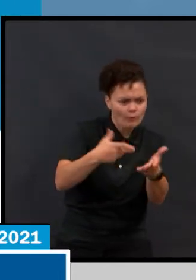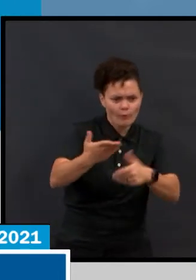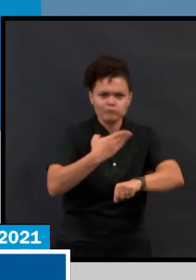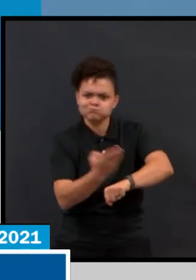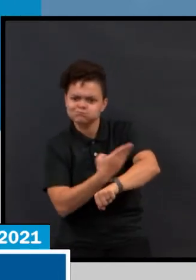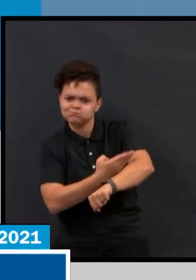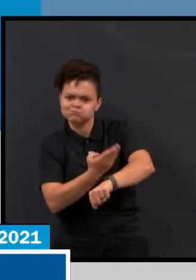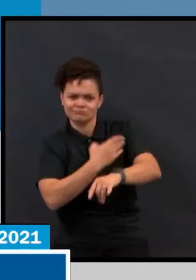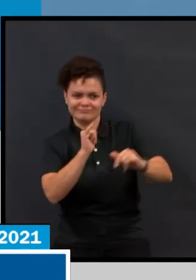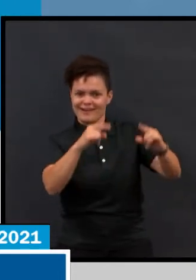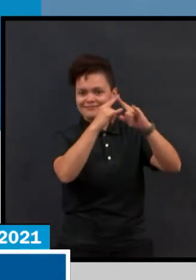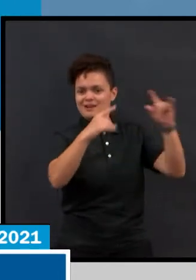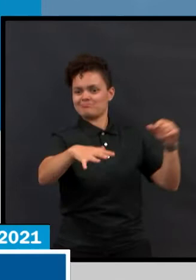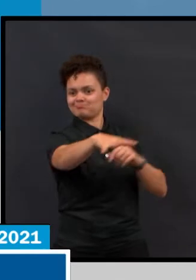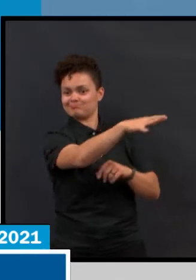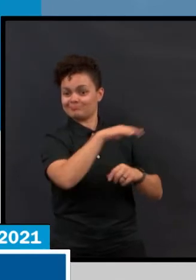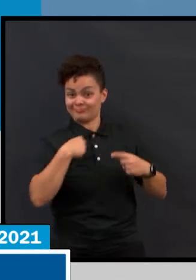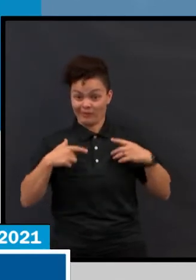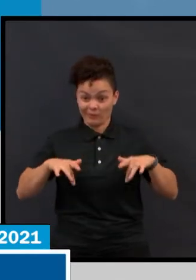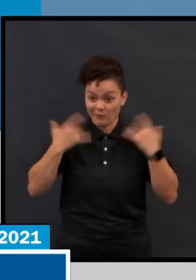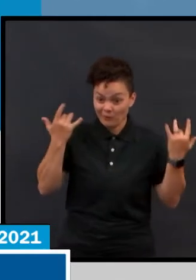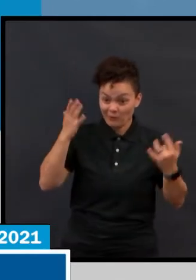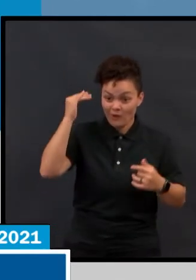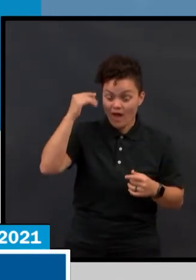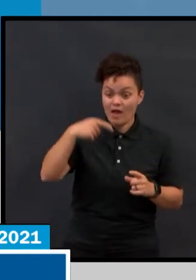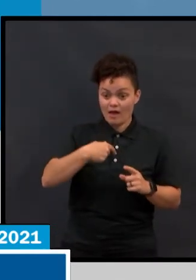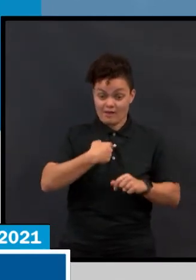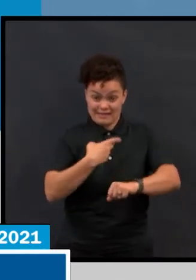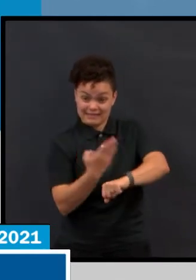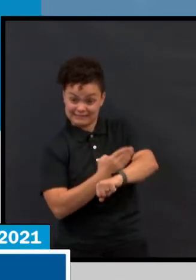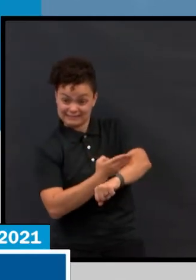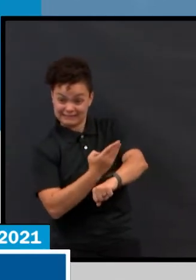are we helping to are we renovating this camp but we're helping people who are underemployed